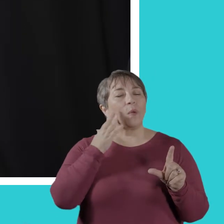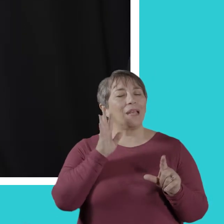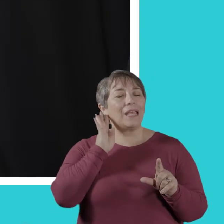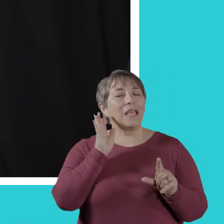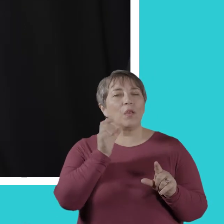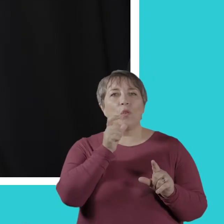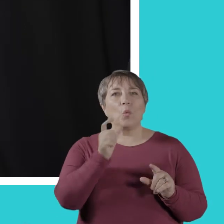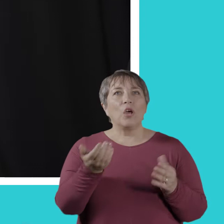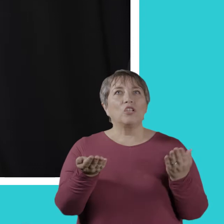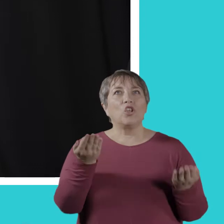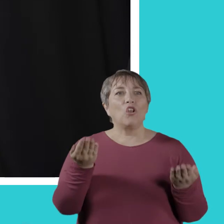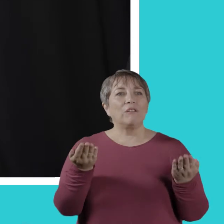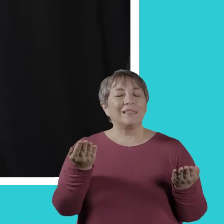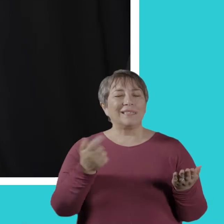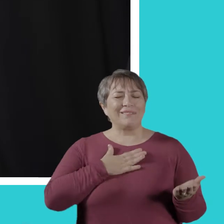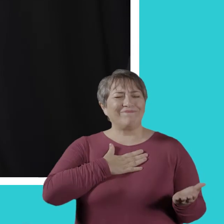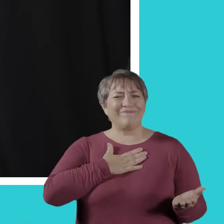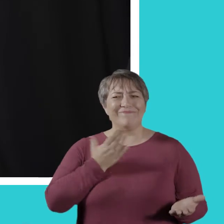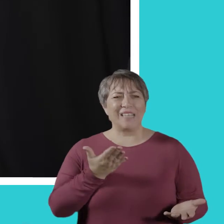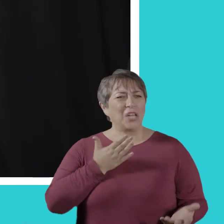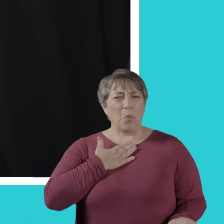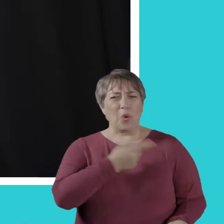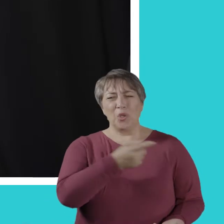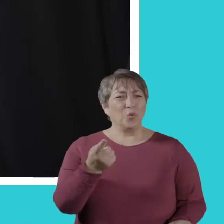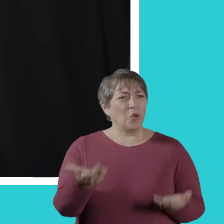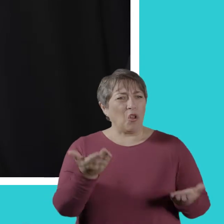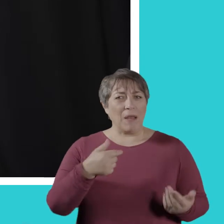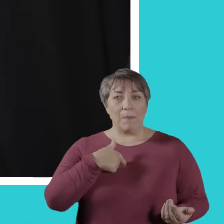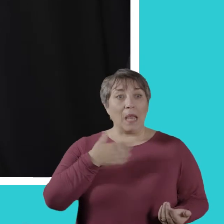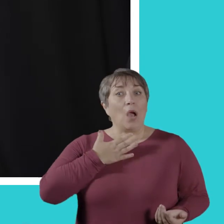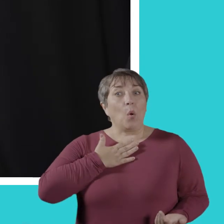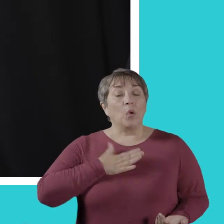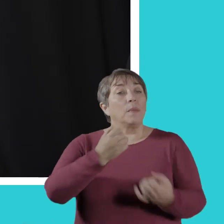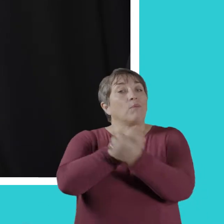I don't want to be tolerated. I want to be a race. I like embraced. I want to be seen in spaces and I